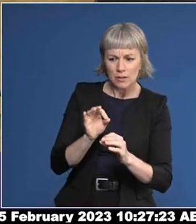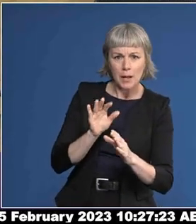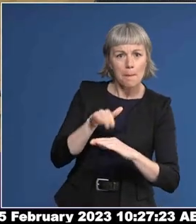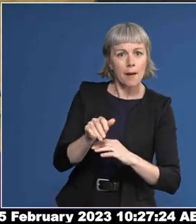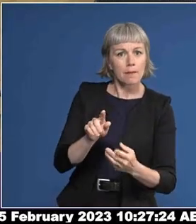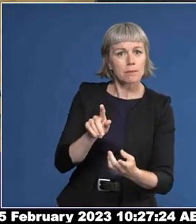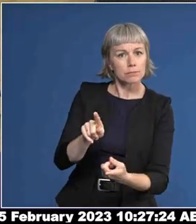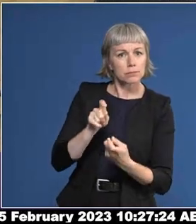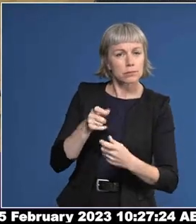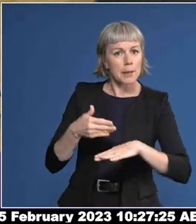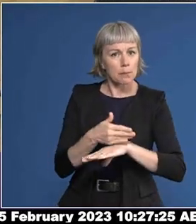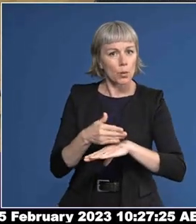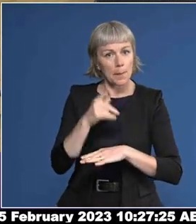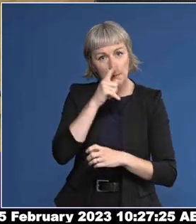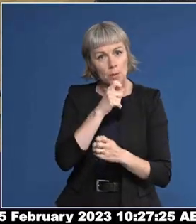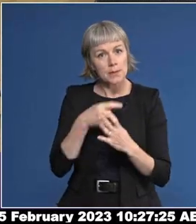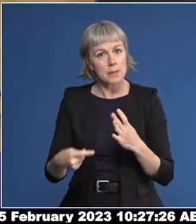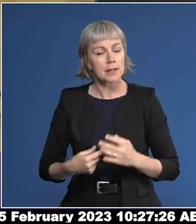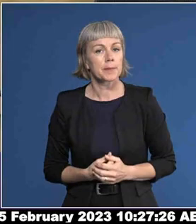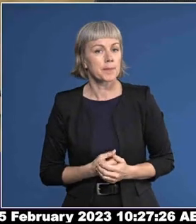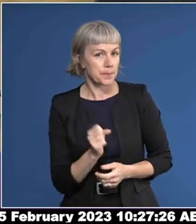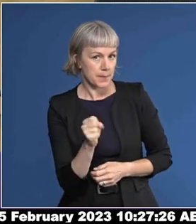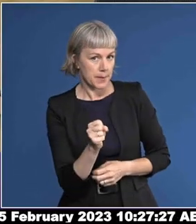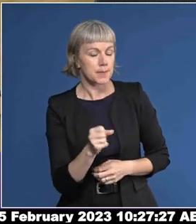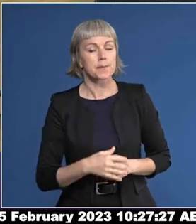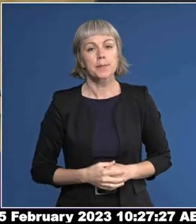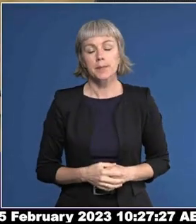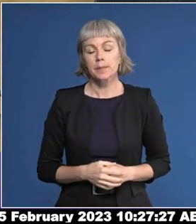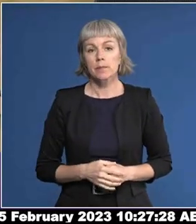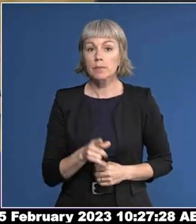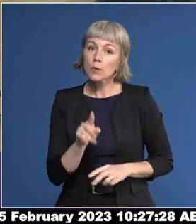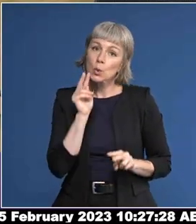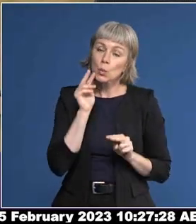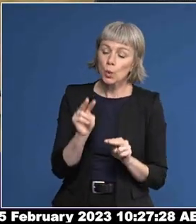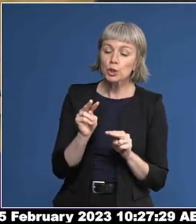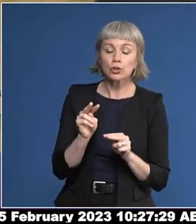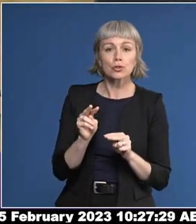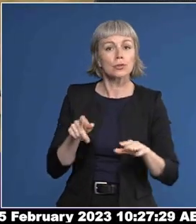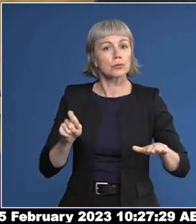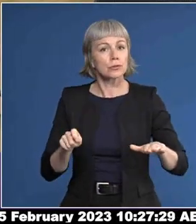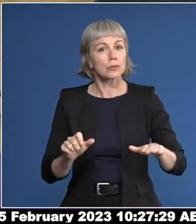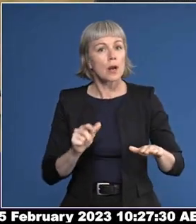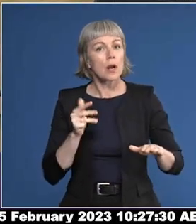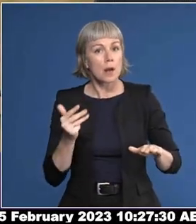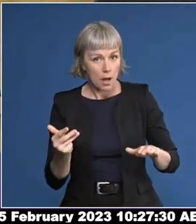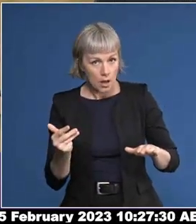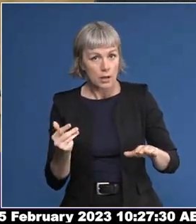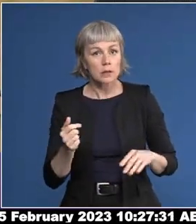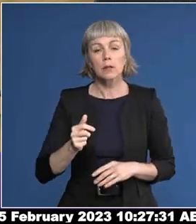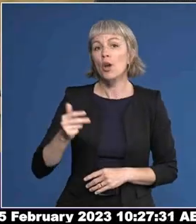So you followed the outcomes of Public hearing 9 and Public hearing 19? Yes.